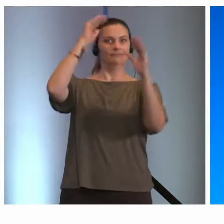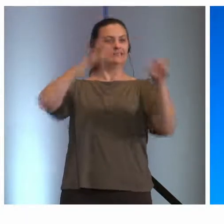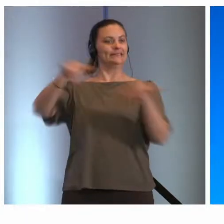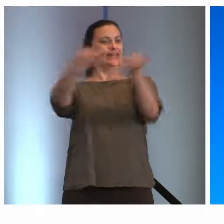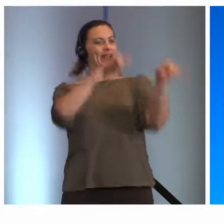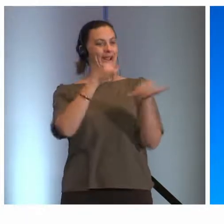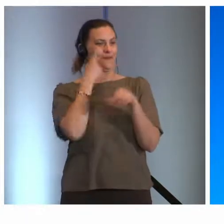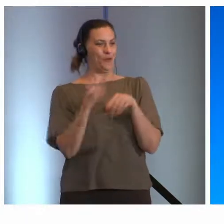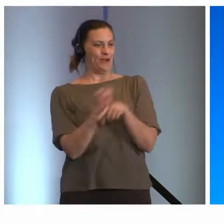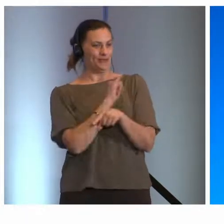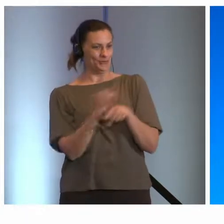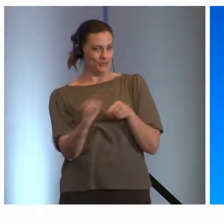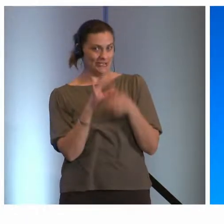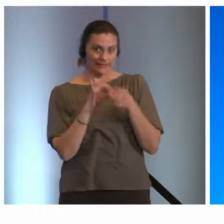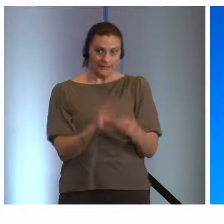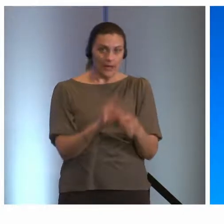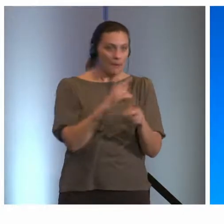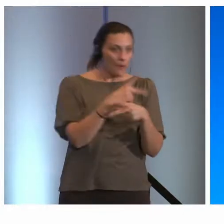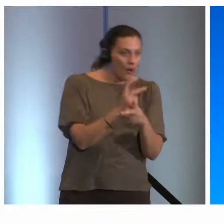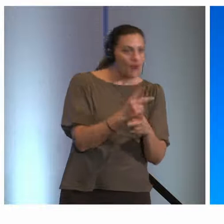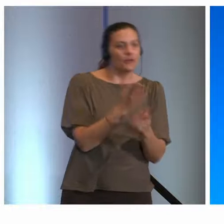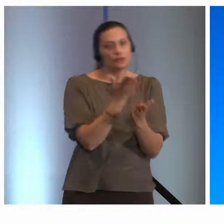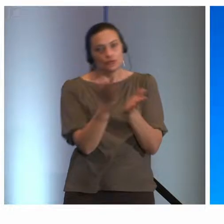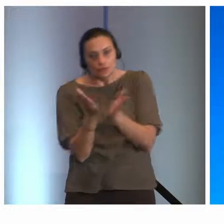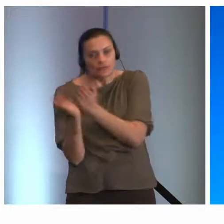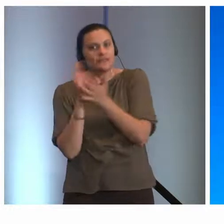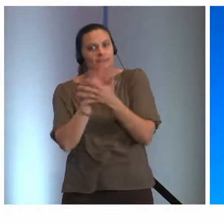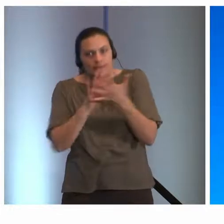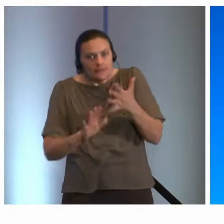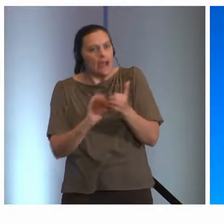set the industry standard -- bless you on accessible and